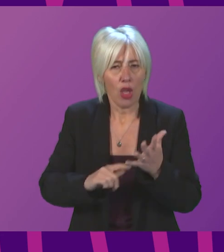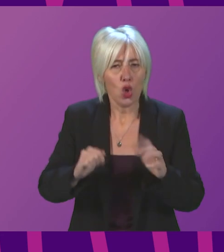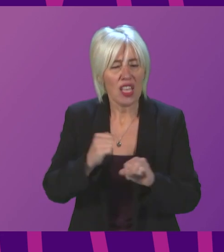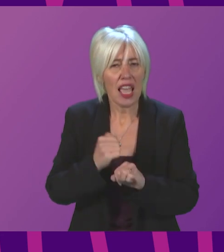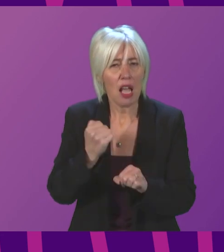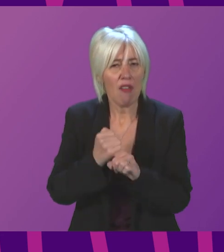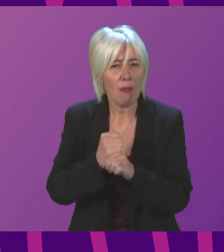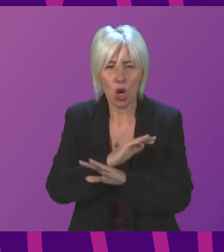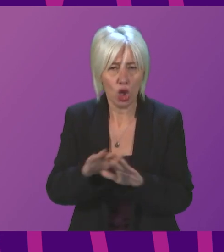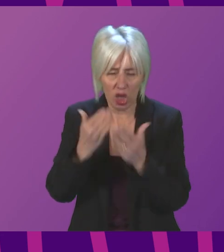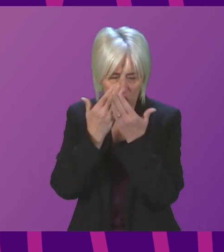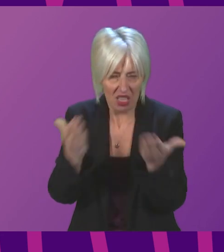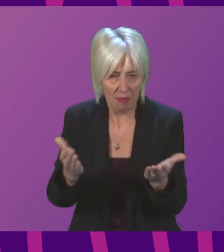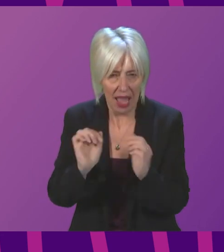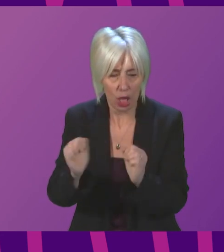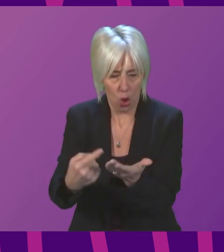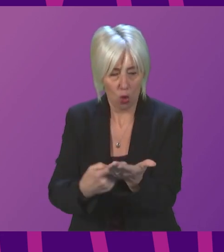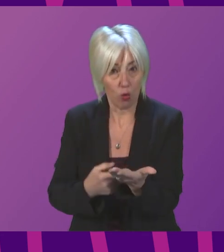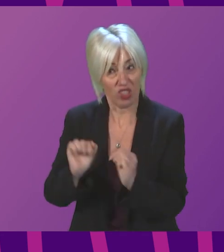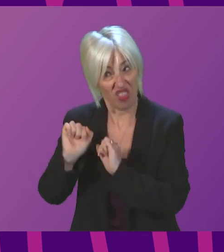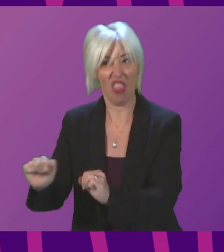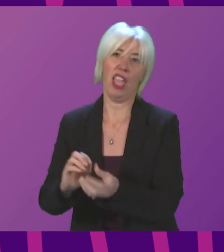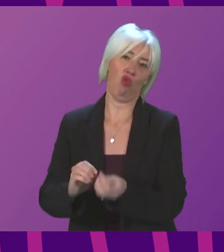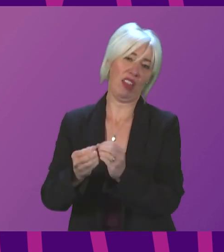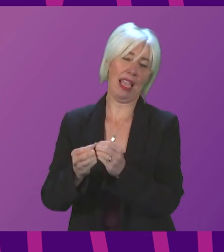Government does not respect the rules that it has laid down for others. At a time of